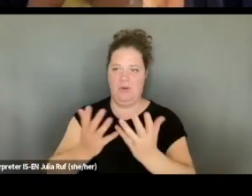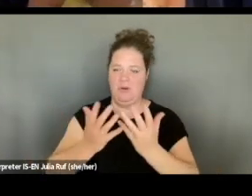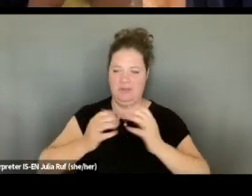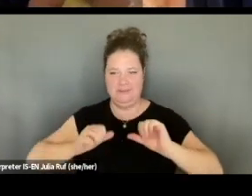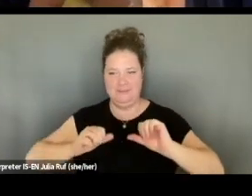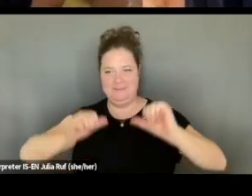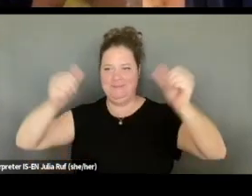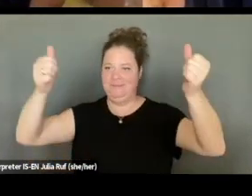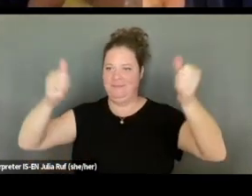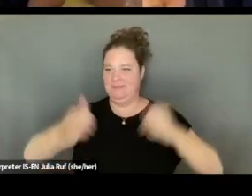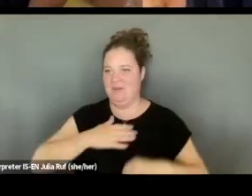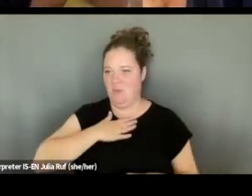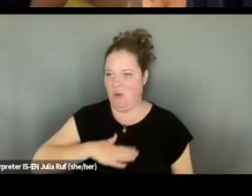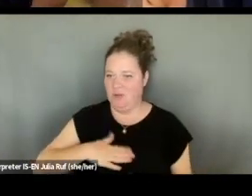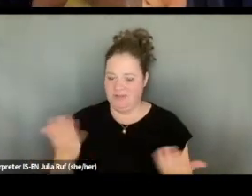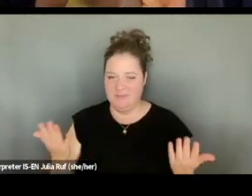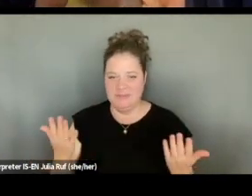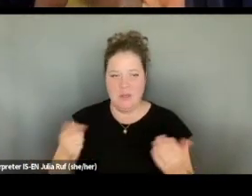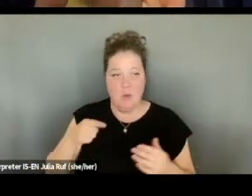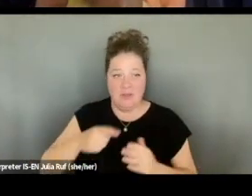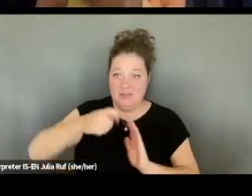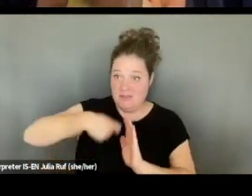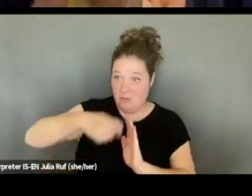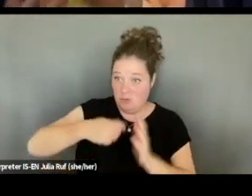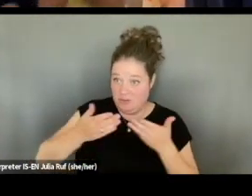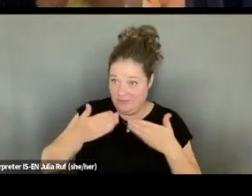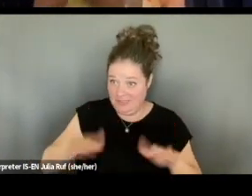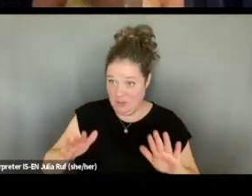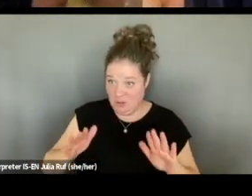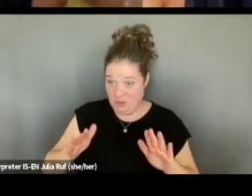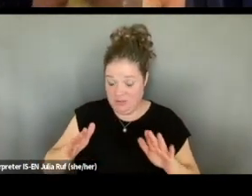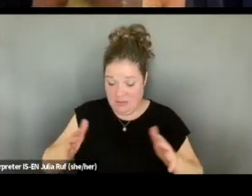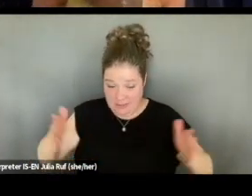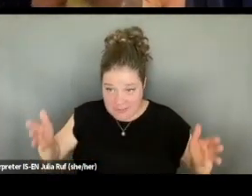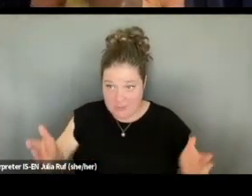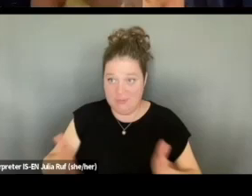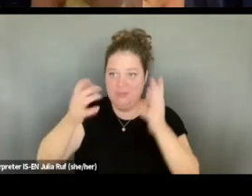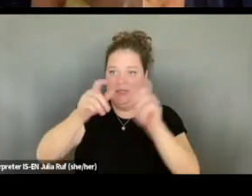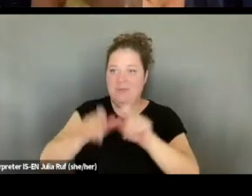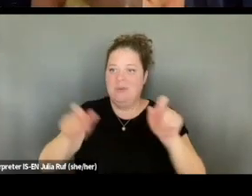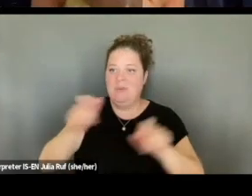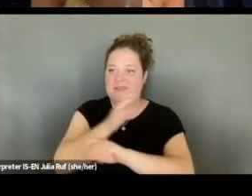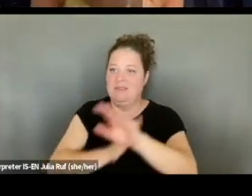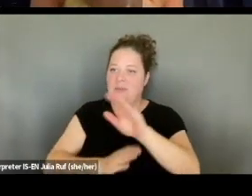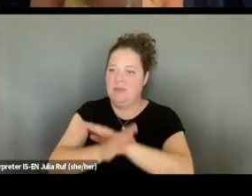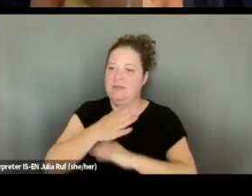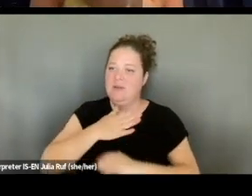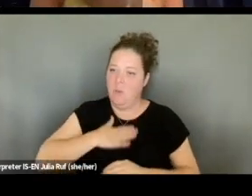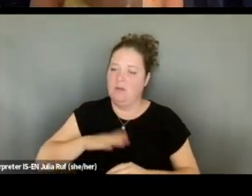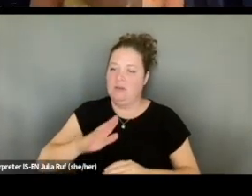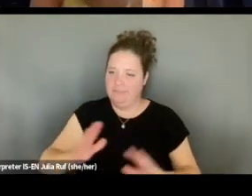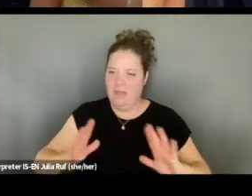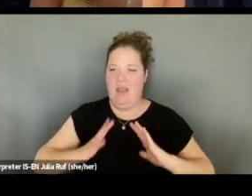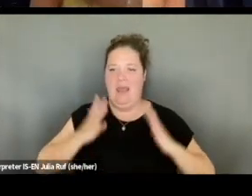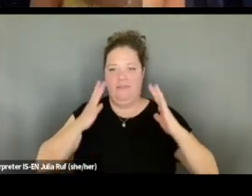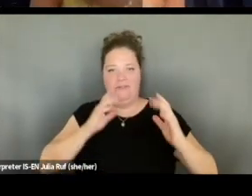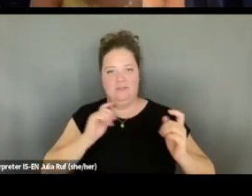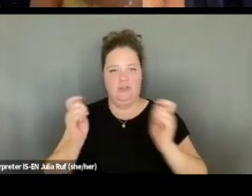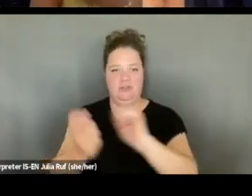is, the result of the project should really make a change for people with disabilities, because that is why we are doing what we are doing.